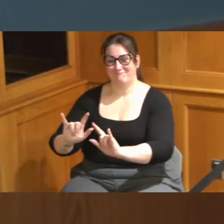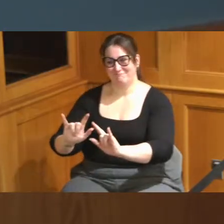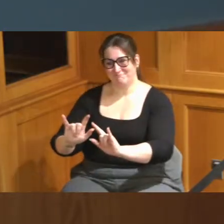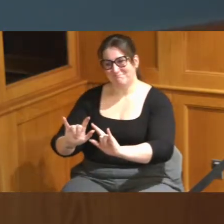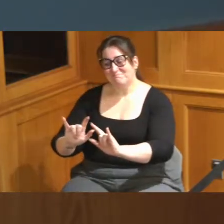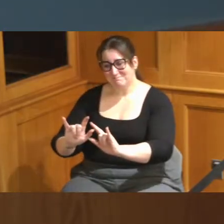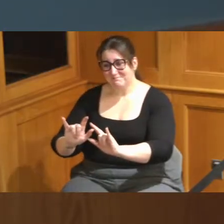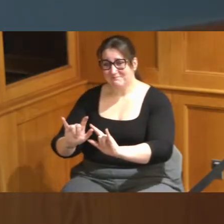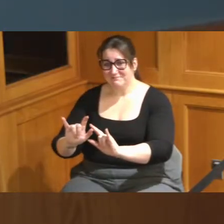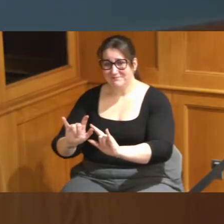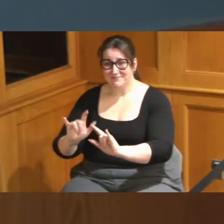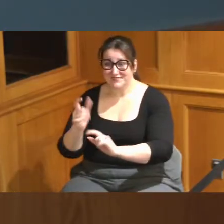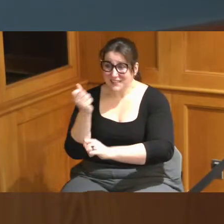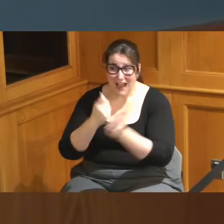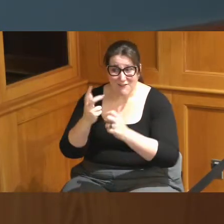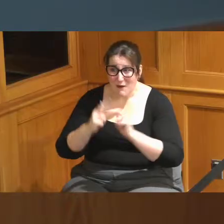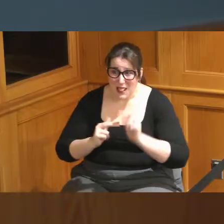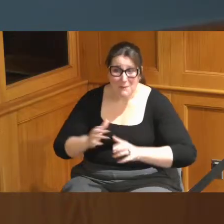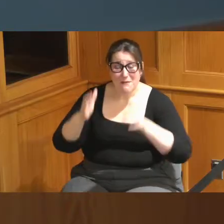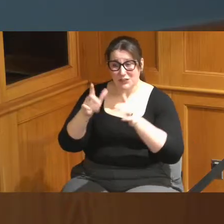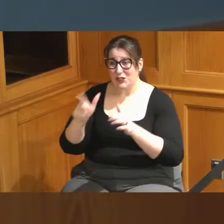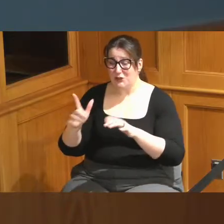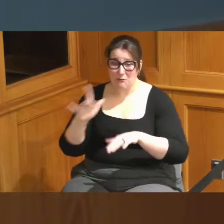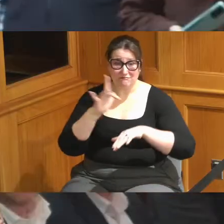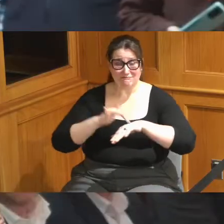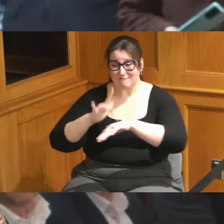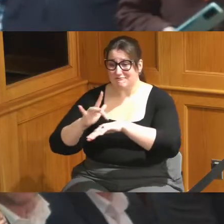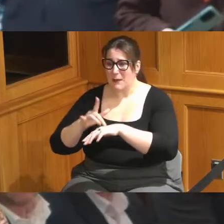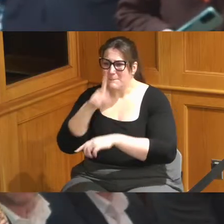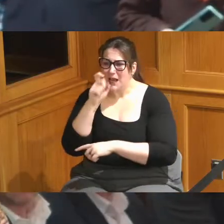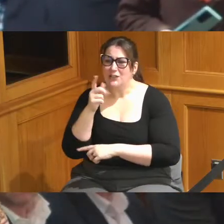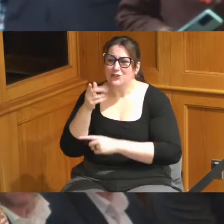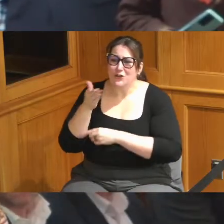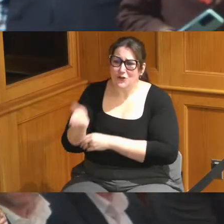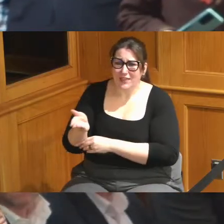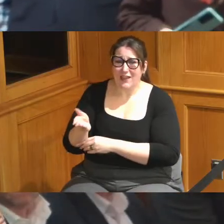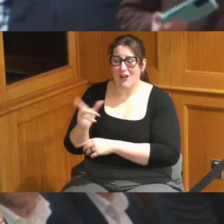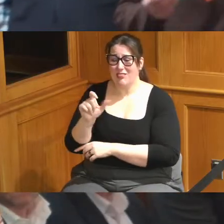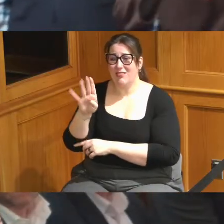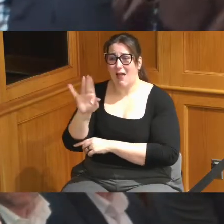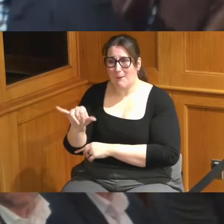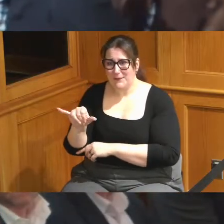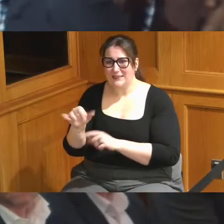And that's everybody in the building. because you are down there. You're keeping us safe. Yes,